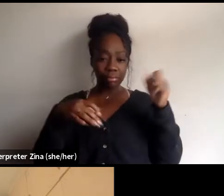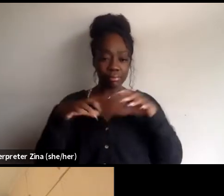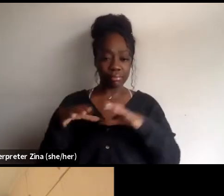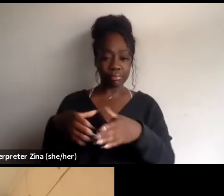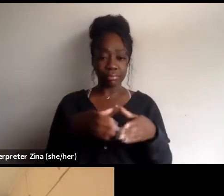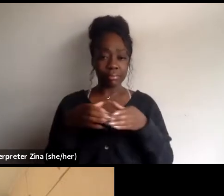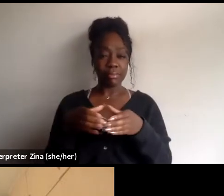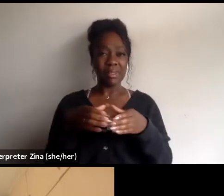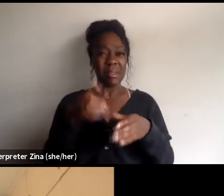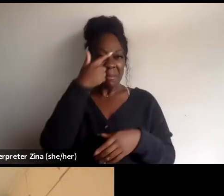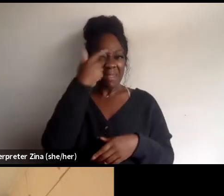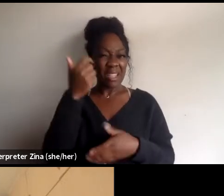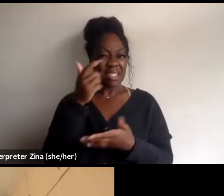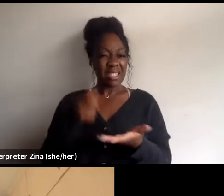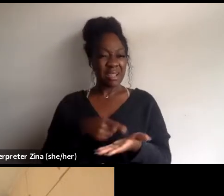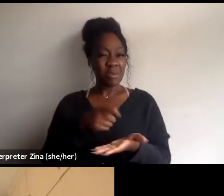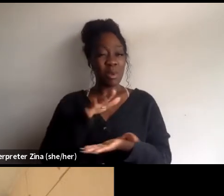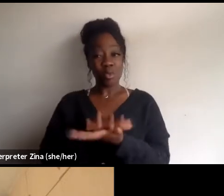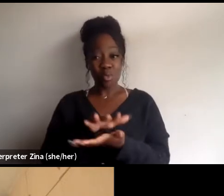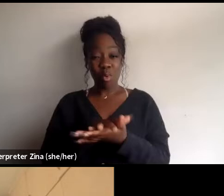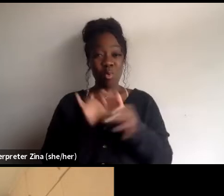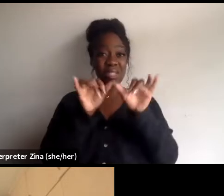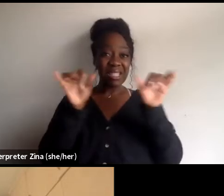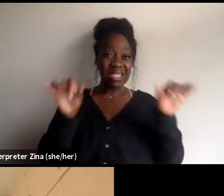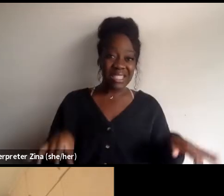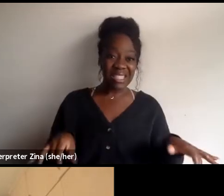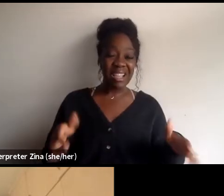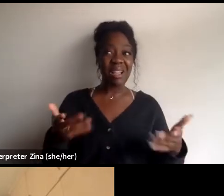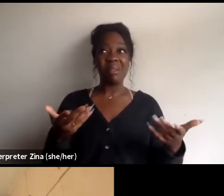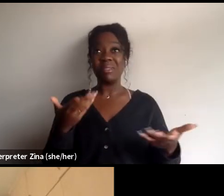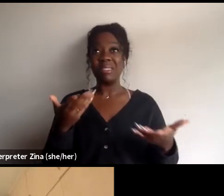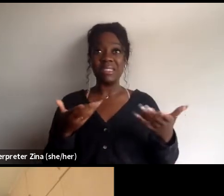So how do you actually know each other from within.